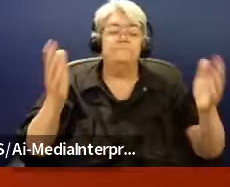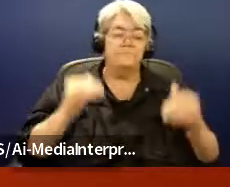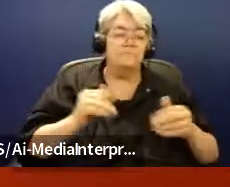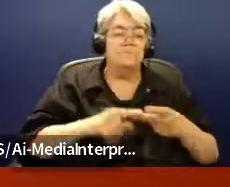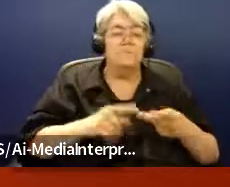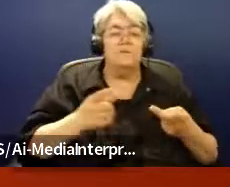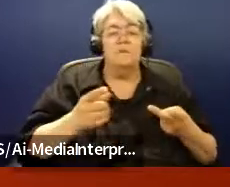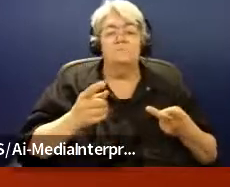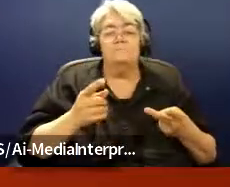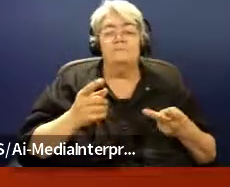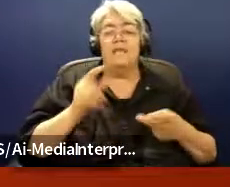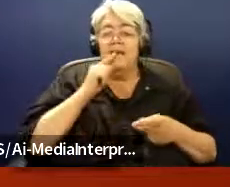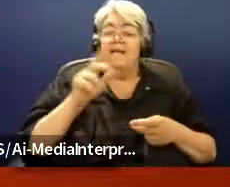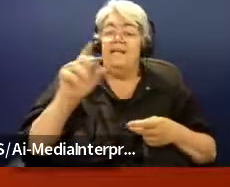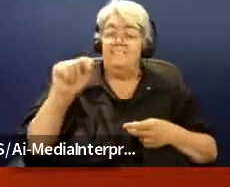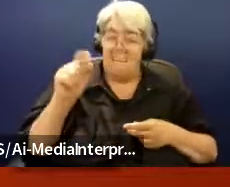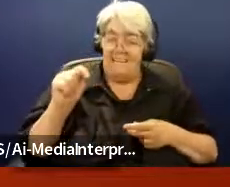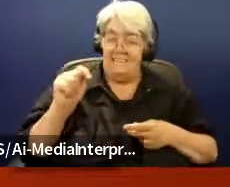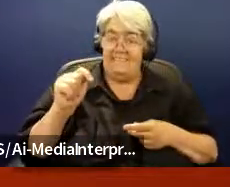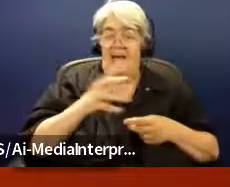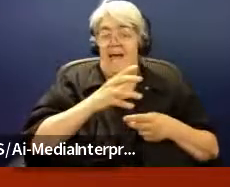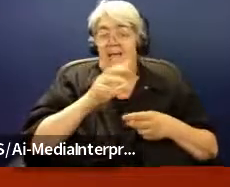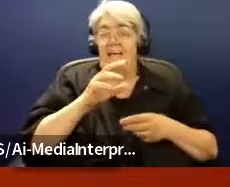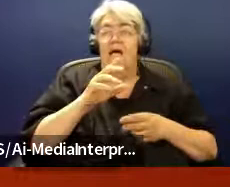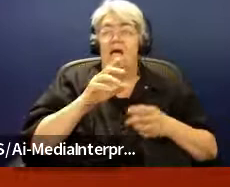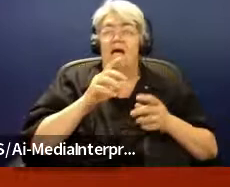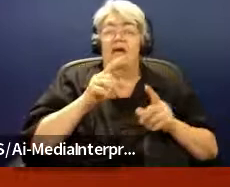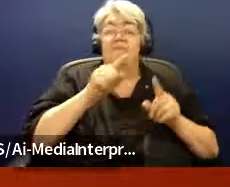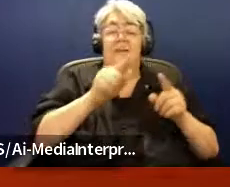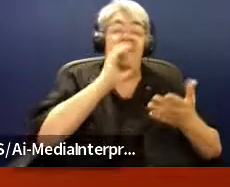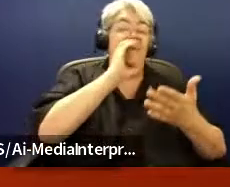skip the decorative image and move on to the actual main content.